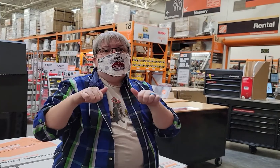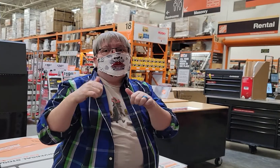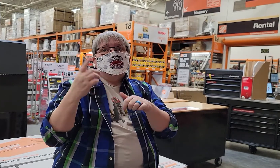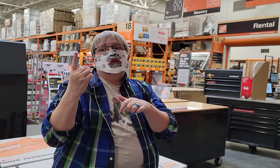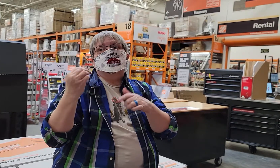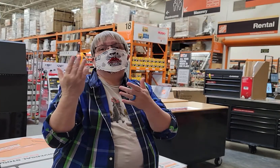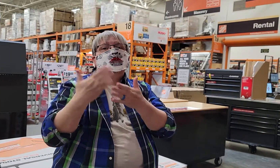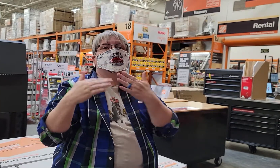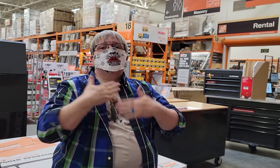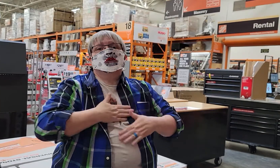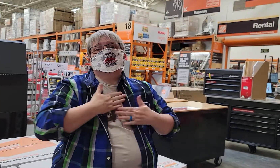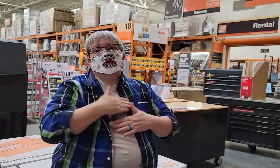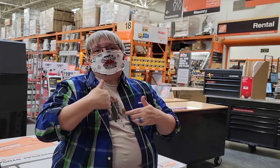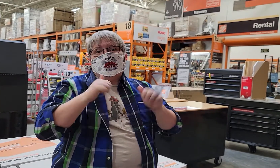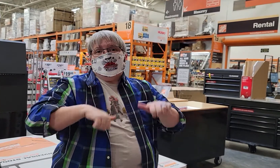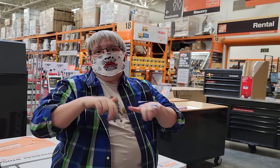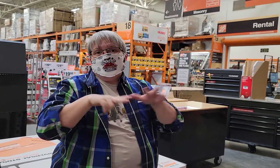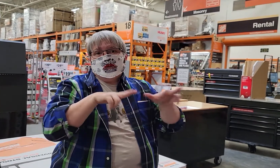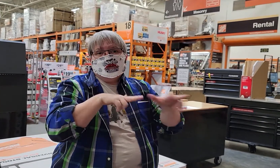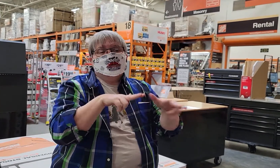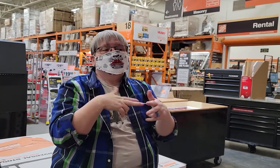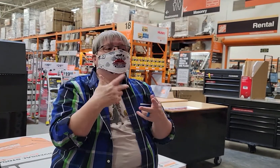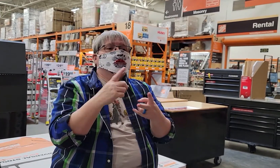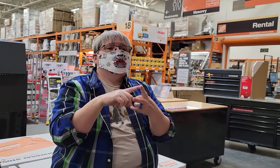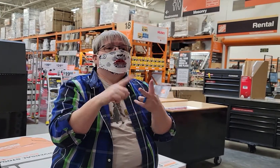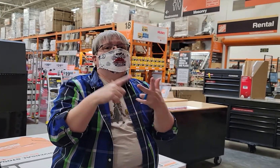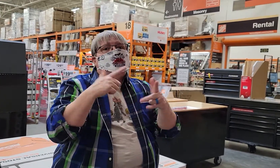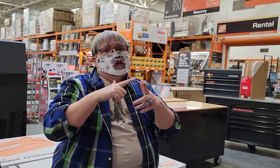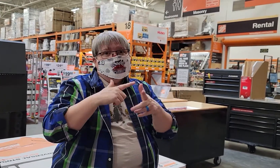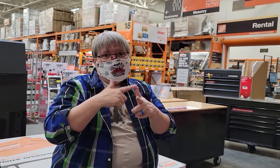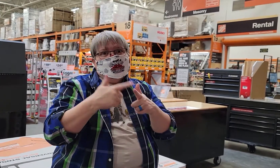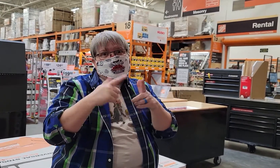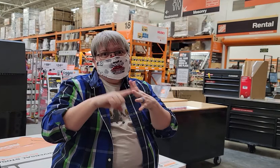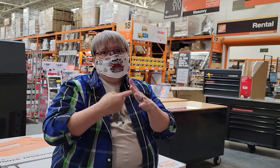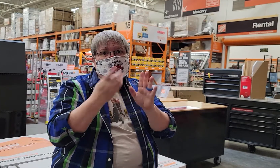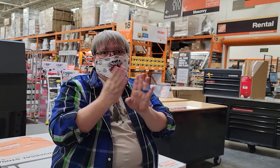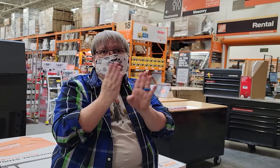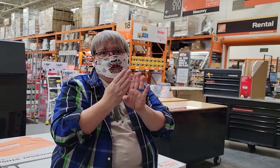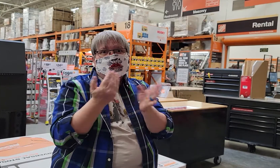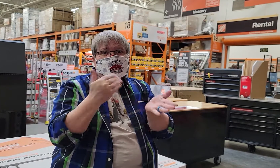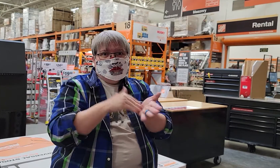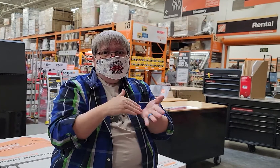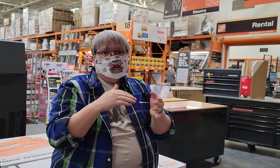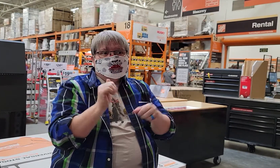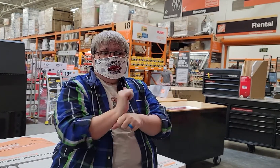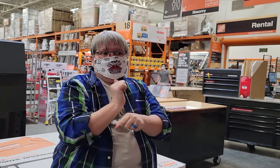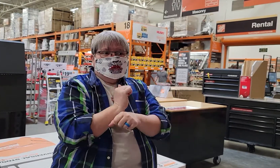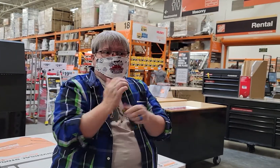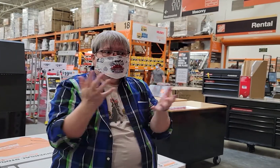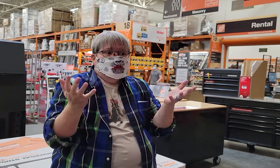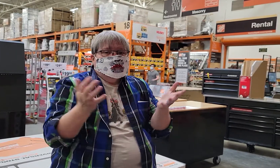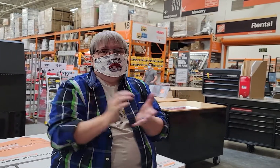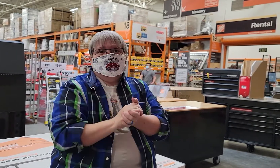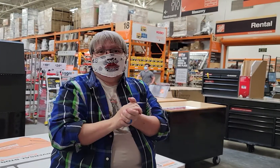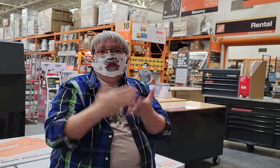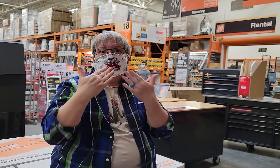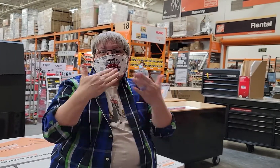can do something fun and go on a walk or something. And then start on Eevaa again, but thank you for